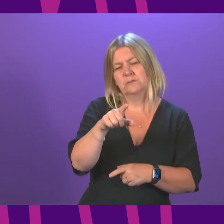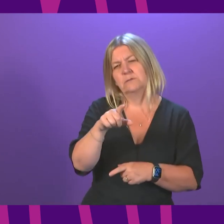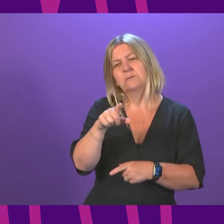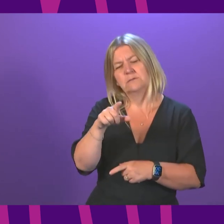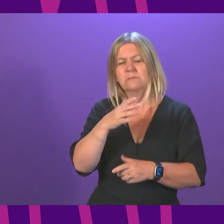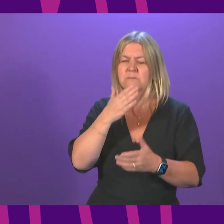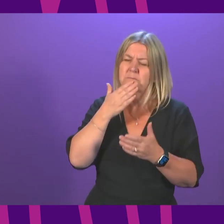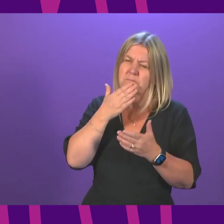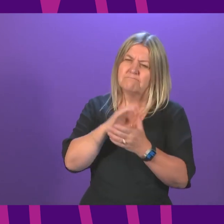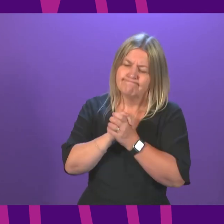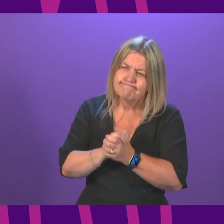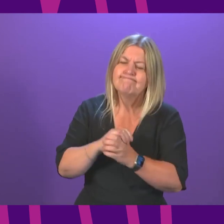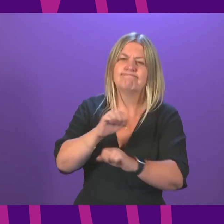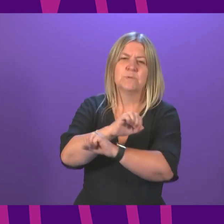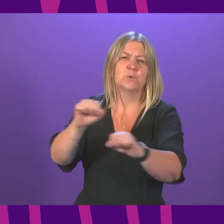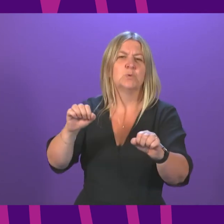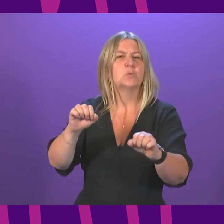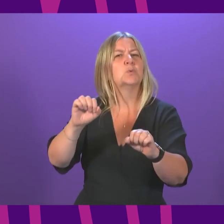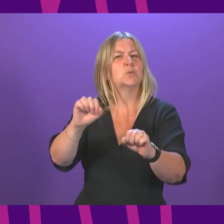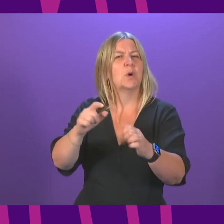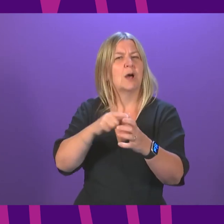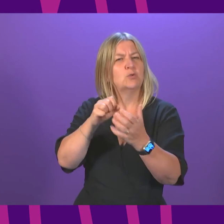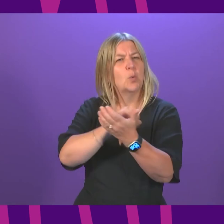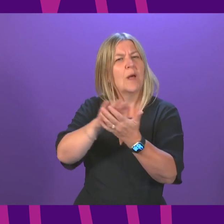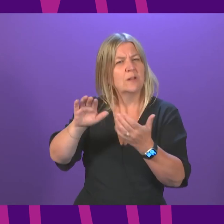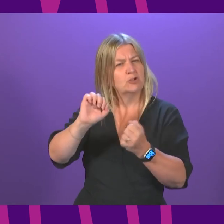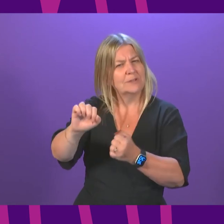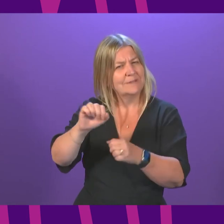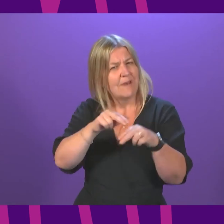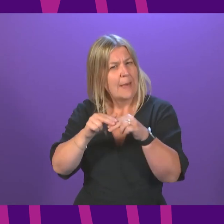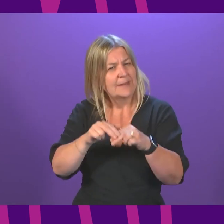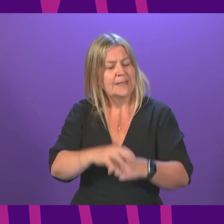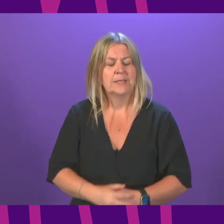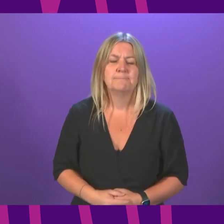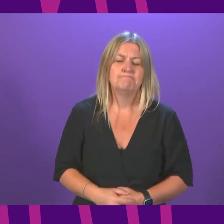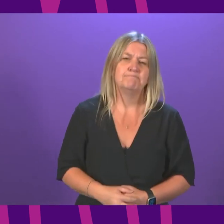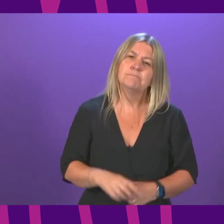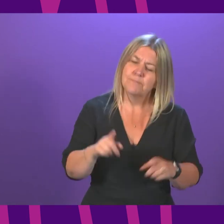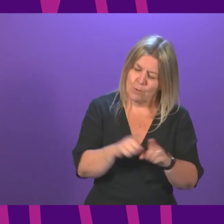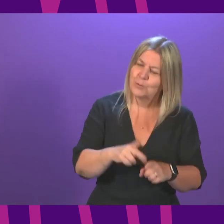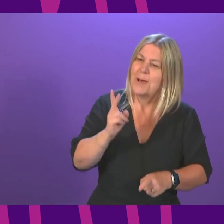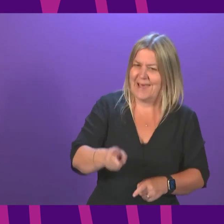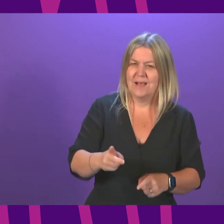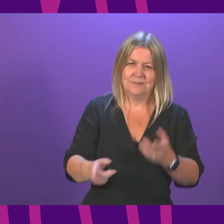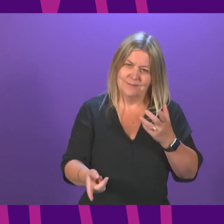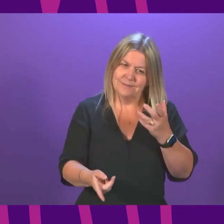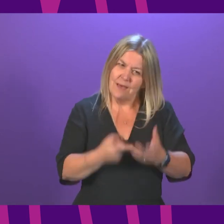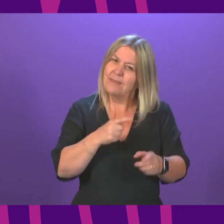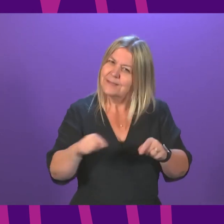On reporting to Parliament, I was interested to see a list relating to the omnibus report. I have the list here—although I know that the Presiding Officer is not happy with props.